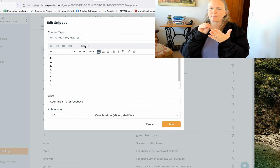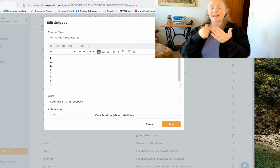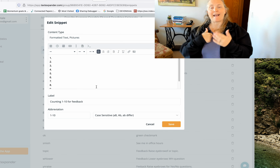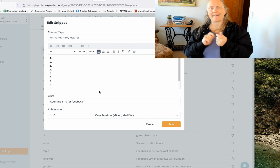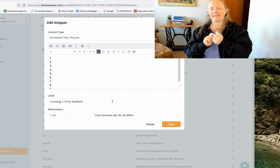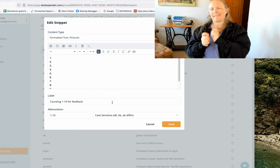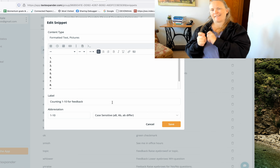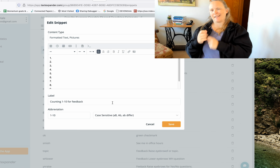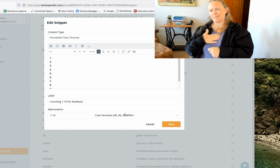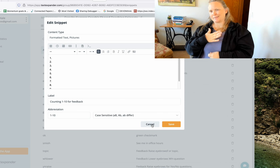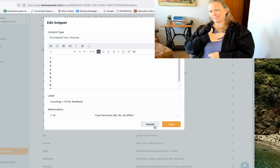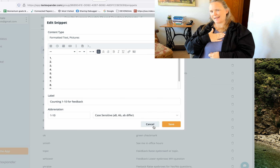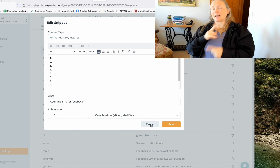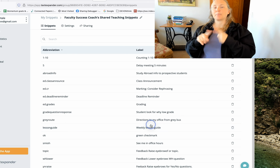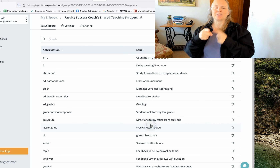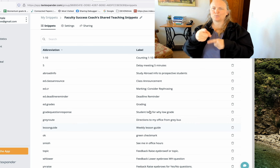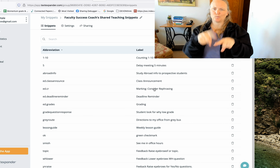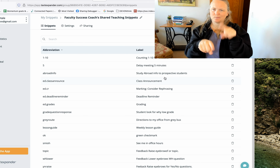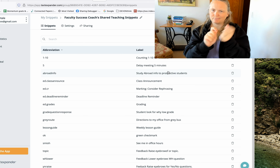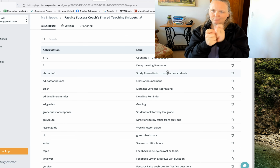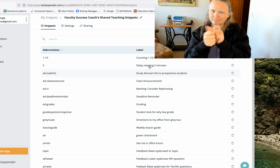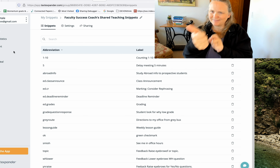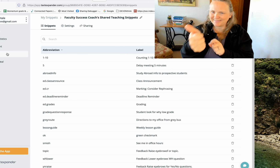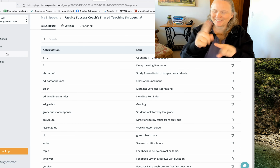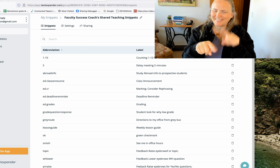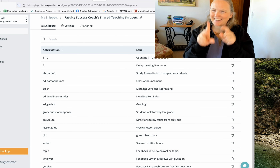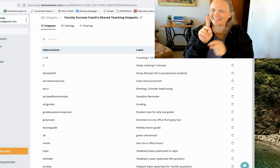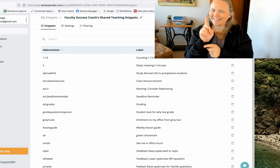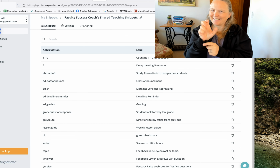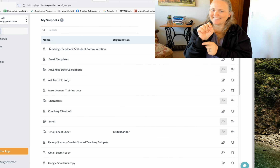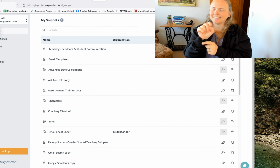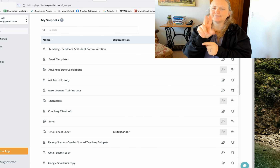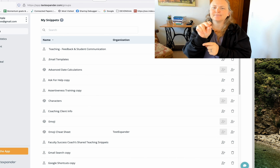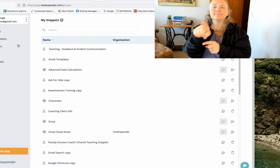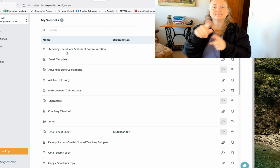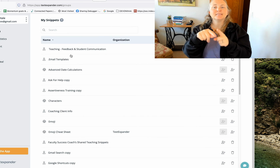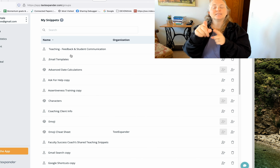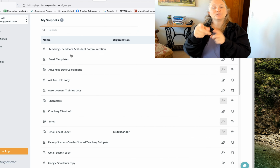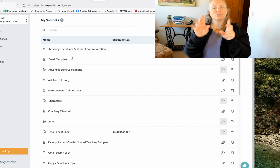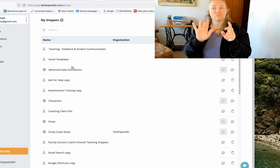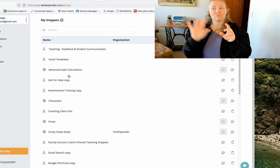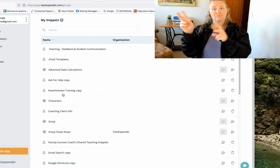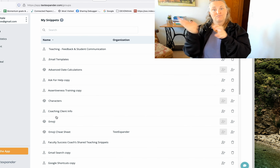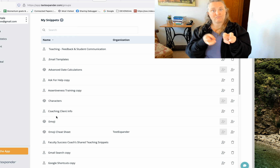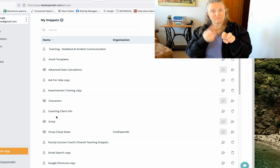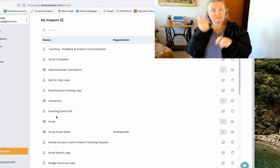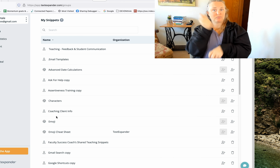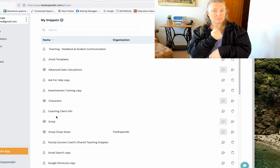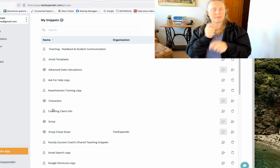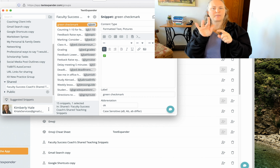I can edit because this is my group. You won't be able to edit, but once it's in your account, you will be able to duplicate it.